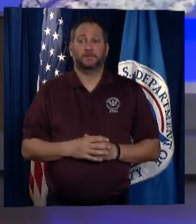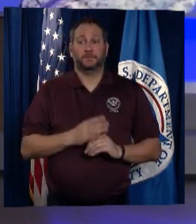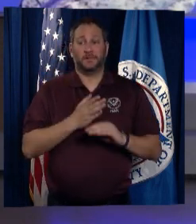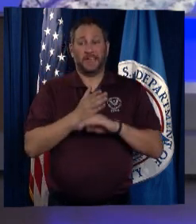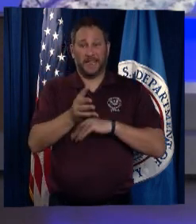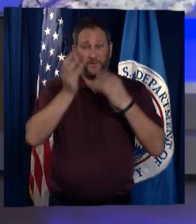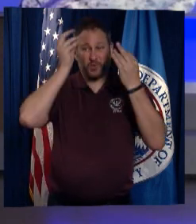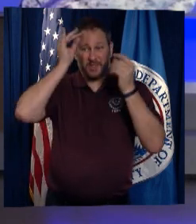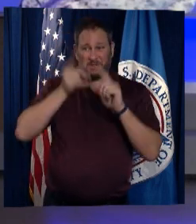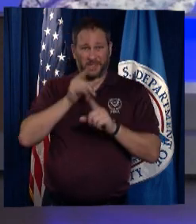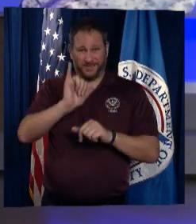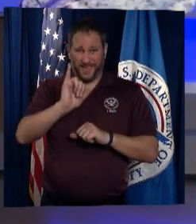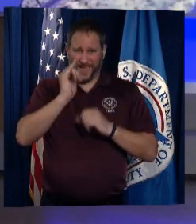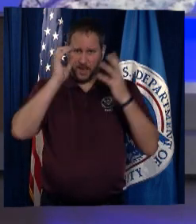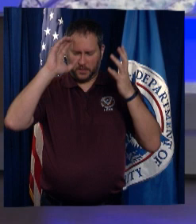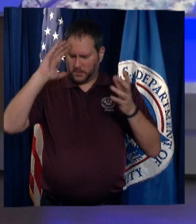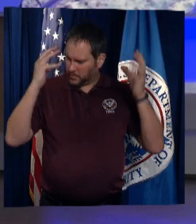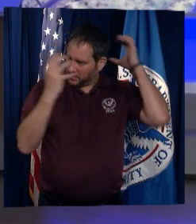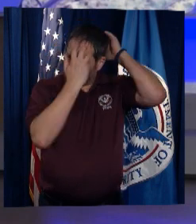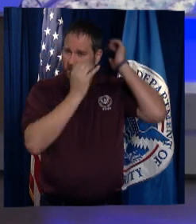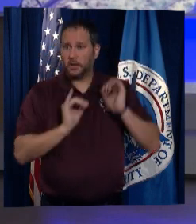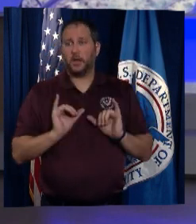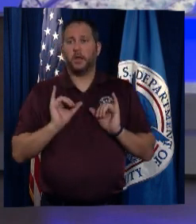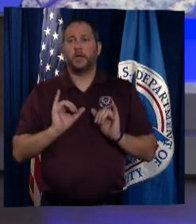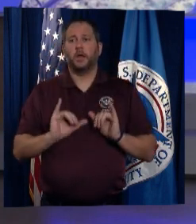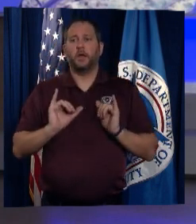preparation experts, we're all preparation experts, we just lack a